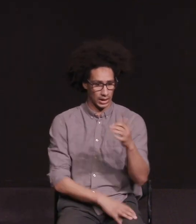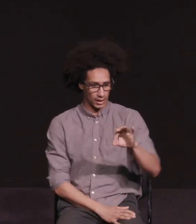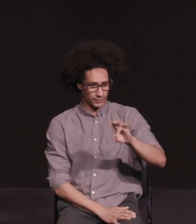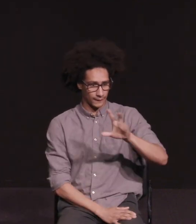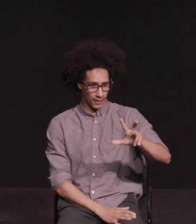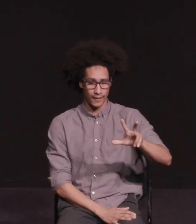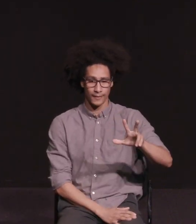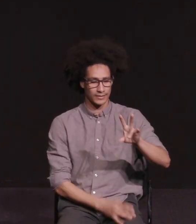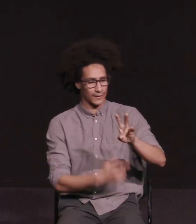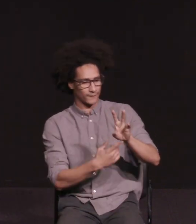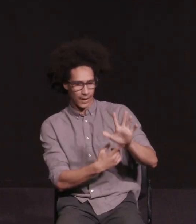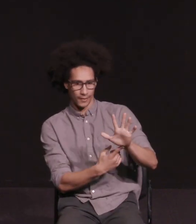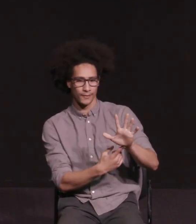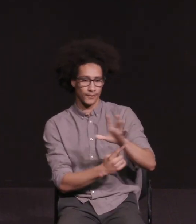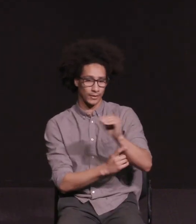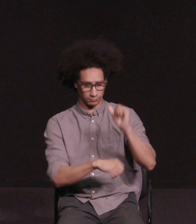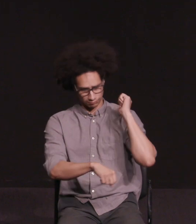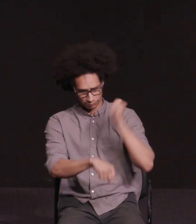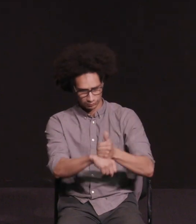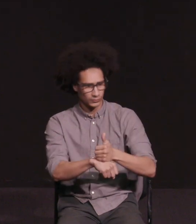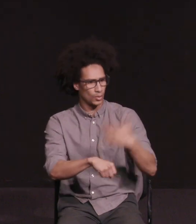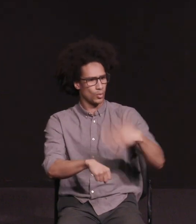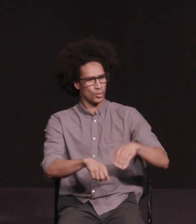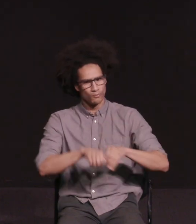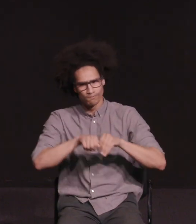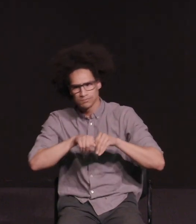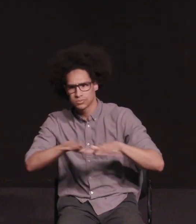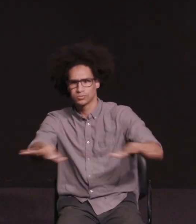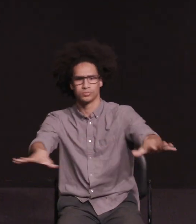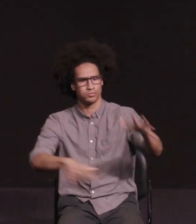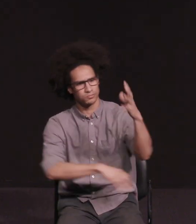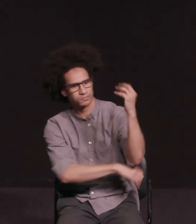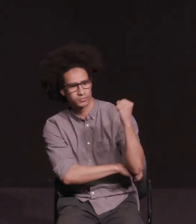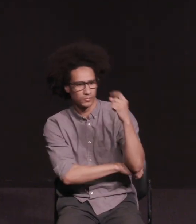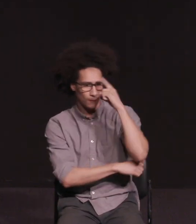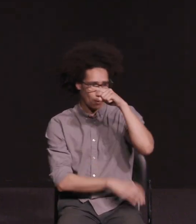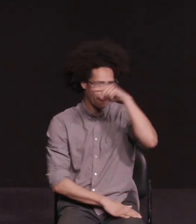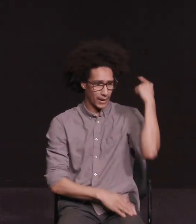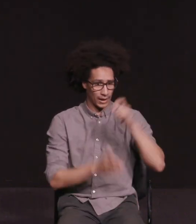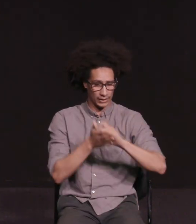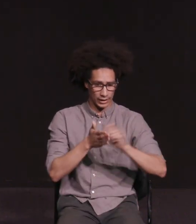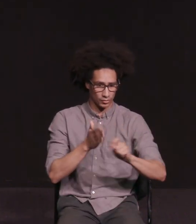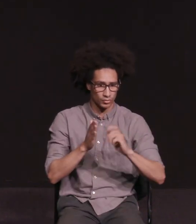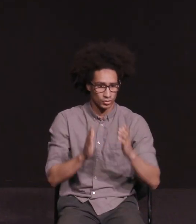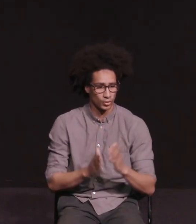Black young adult literature. Jacqueline Woodson's "The House You Pass on the Way" gained her